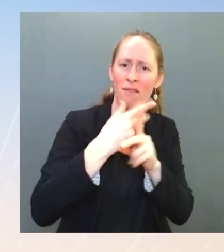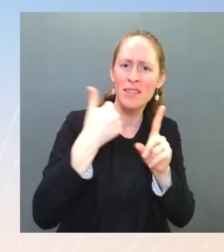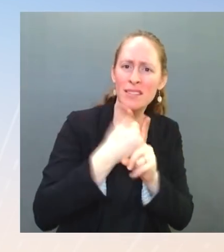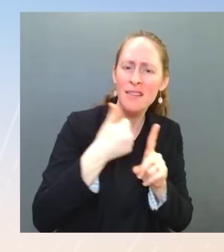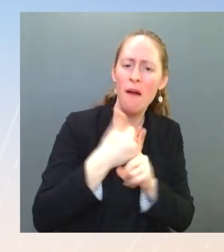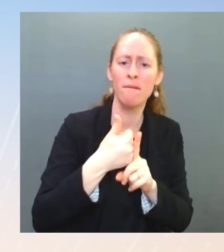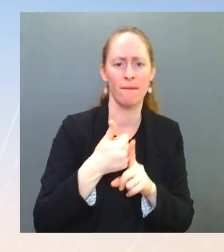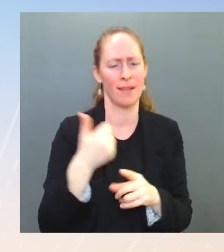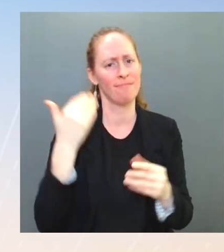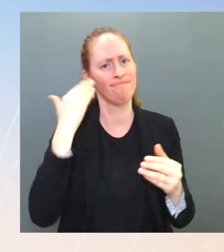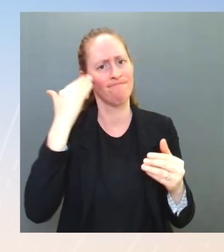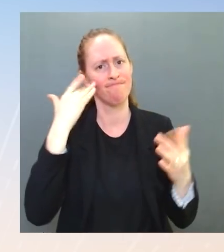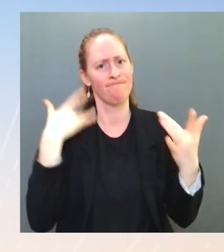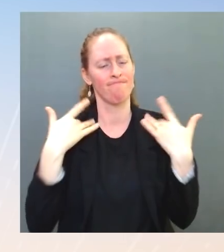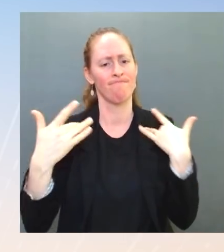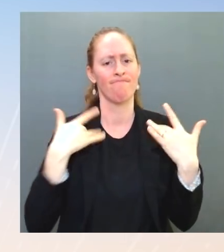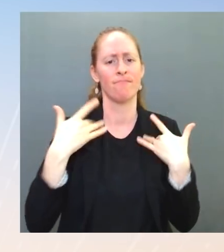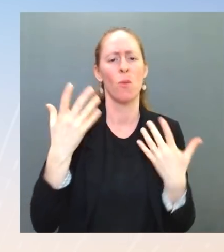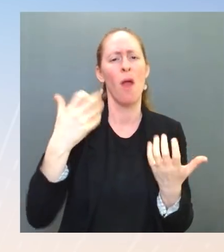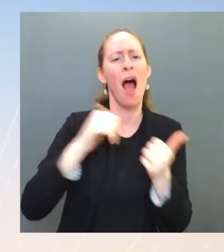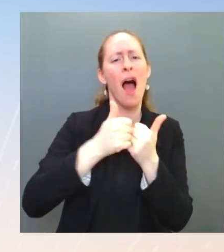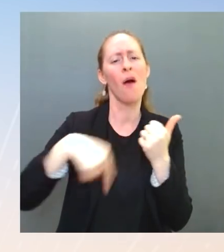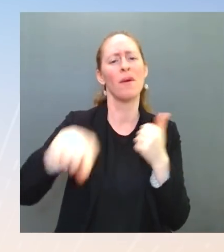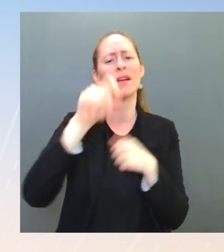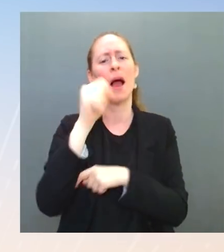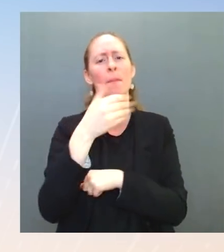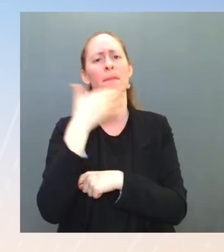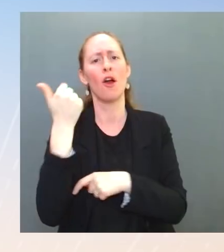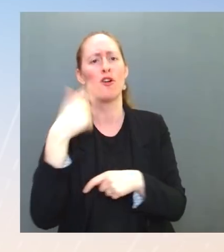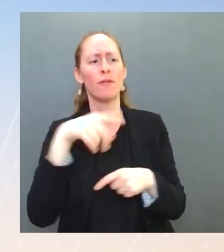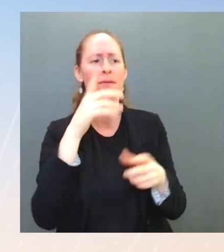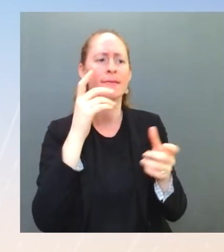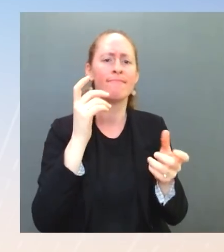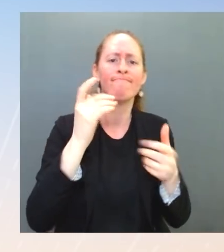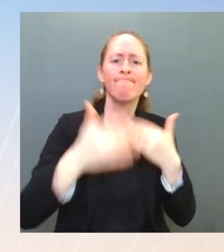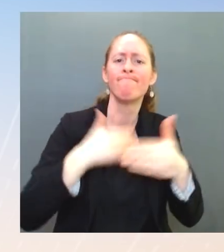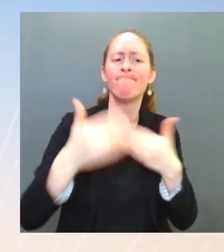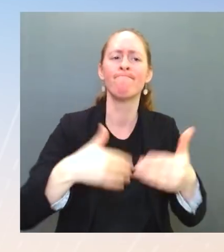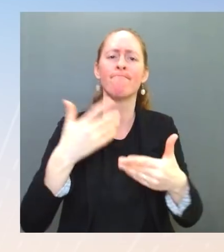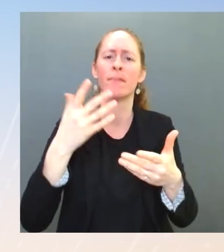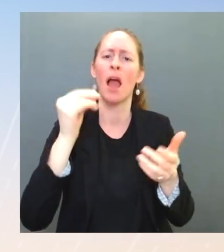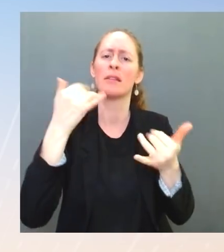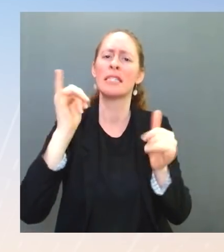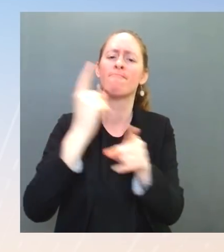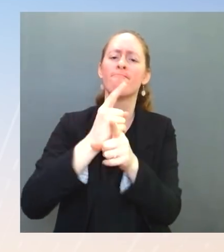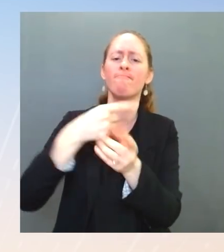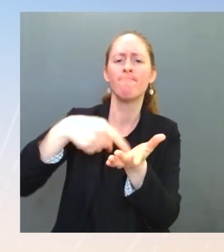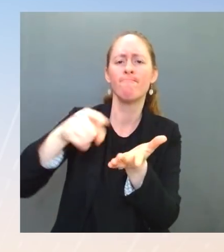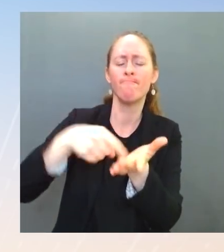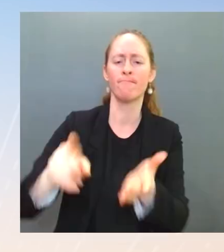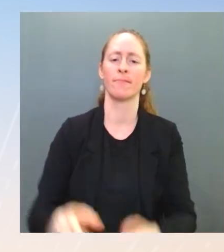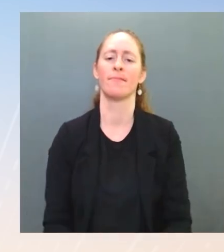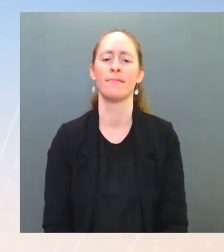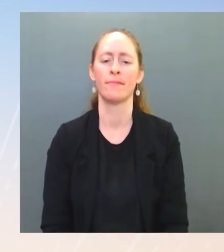whether Americans can access credit, help over half a million of low income American veterans get their medical debt forgiven,